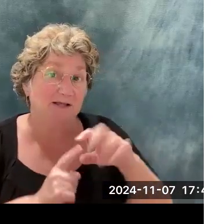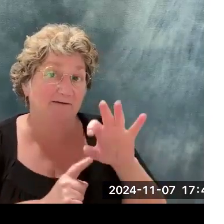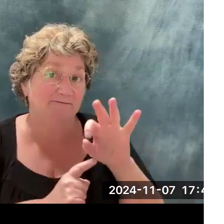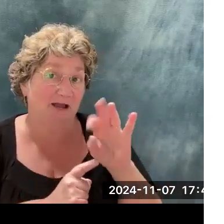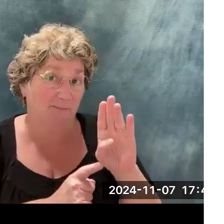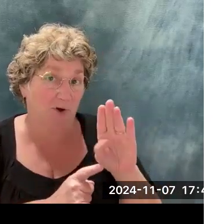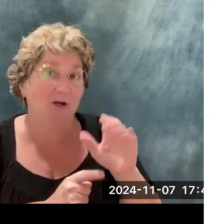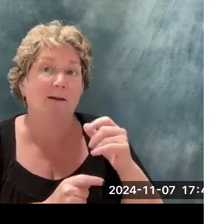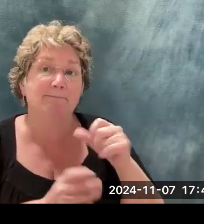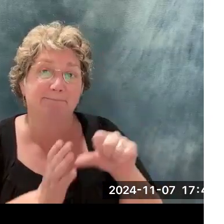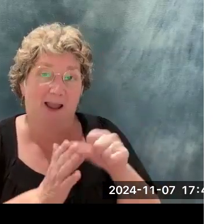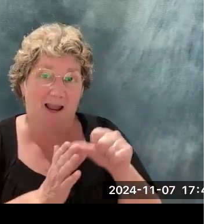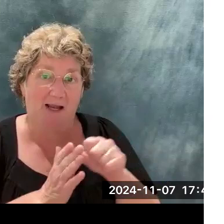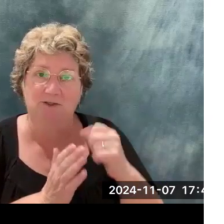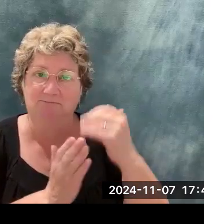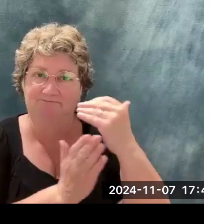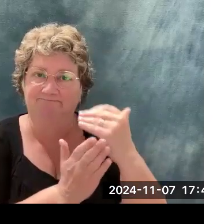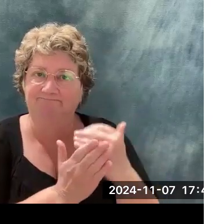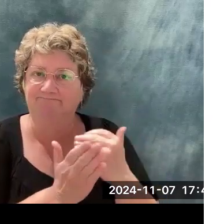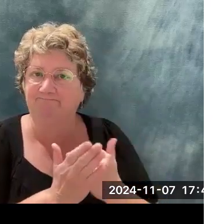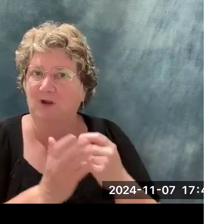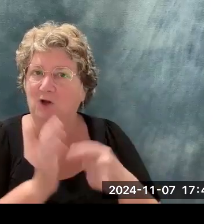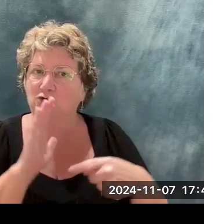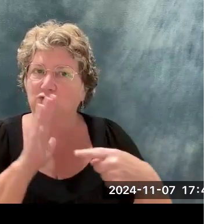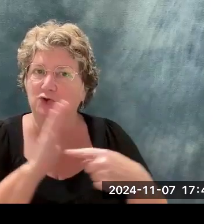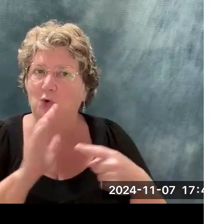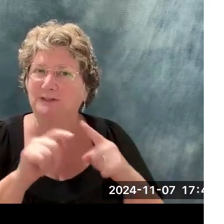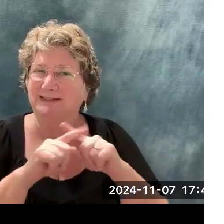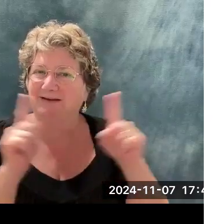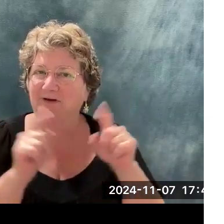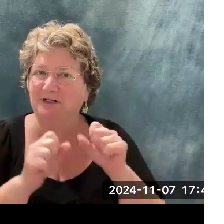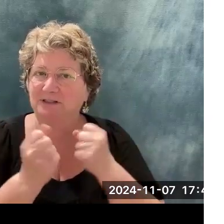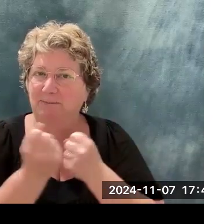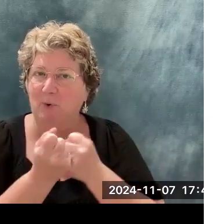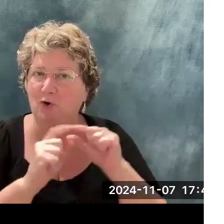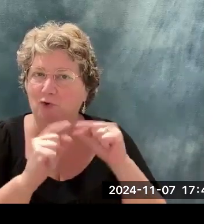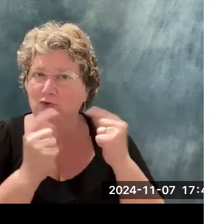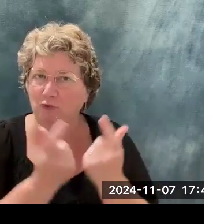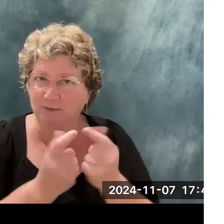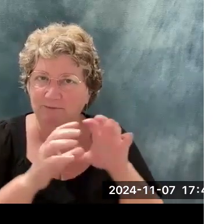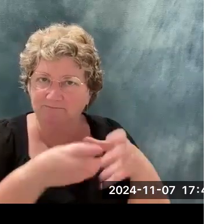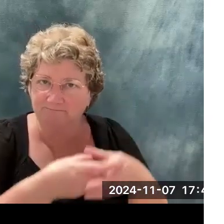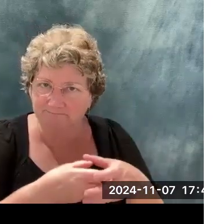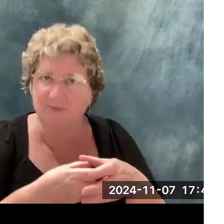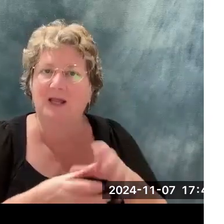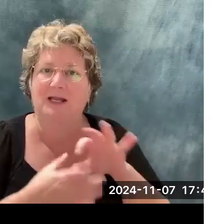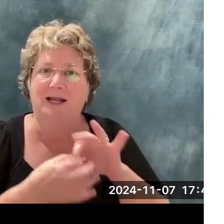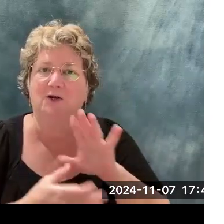And if a support group does not exist in your area, you can go to your local system of care